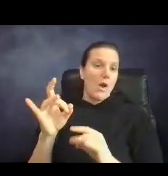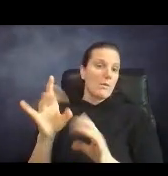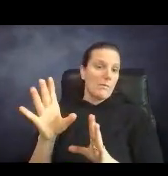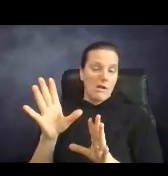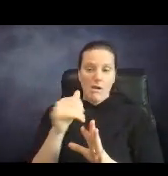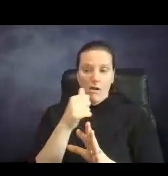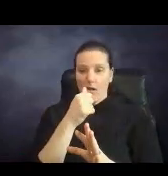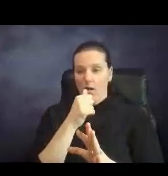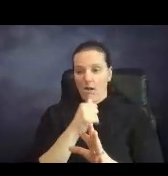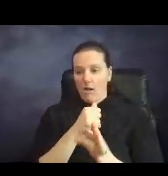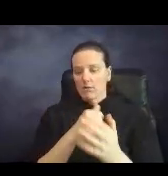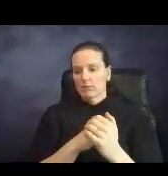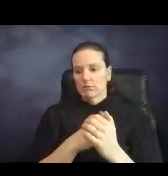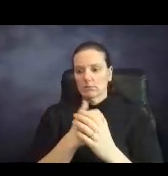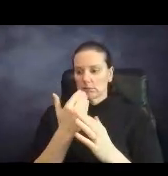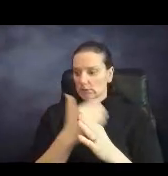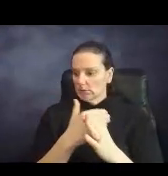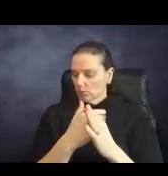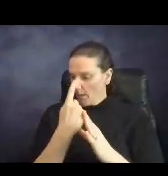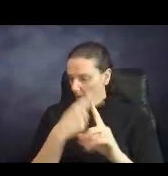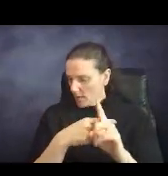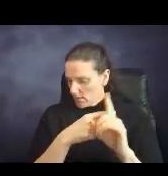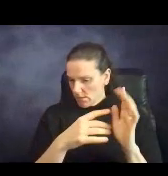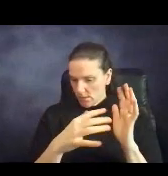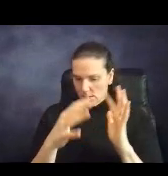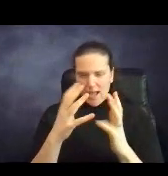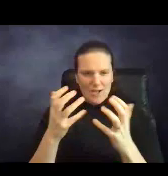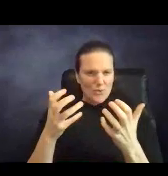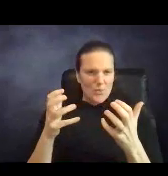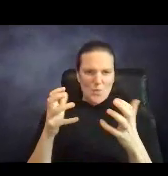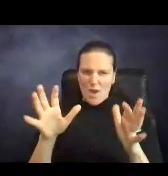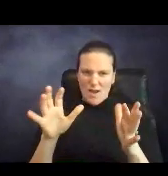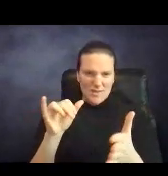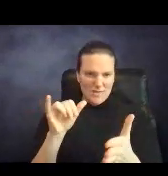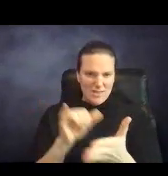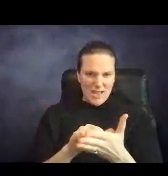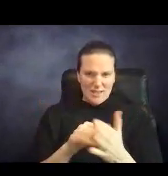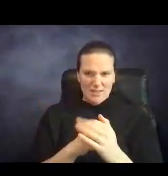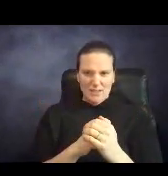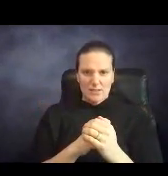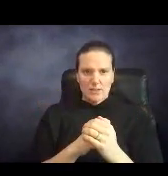I just was so irritable for a whole month. I I don't want that. I want you to be able to adjust it by day